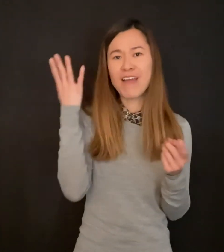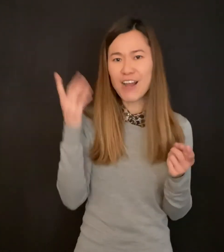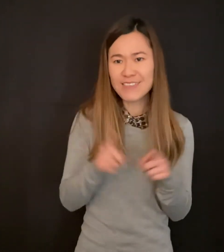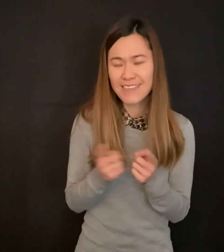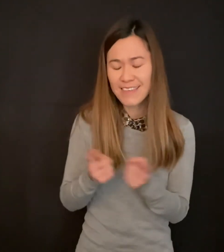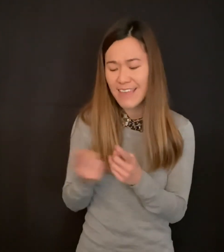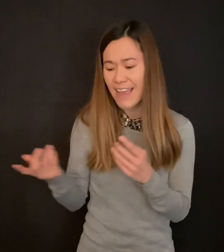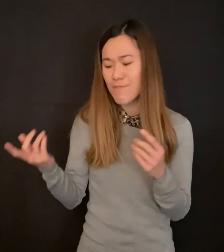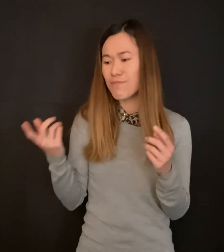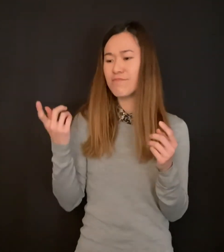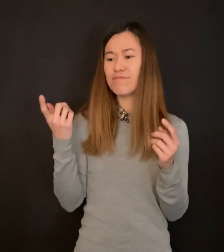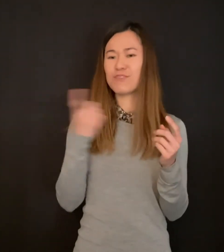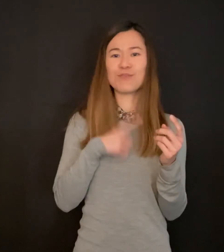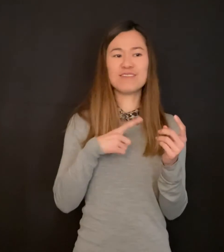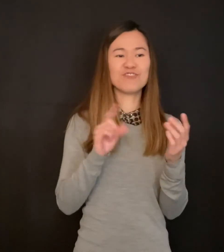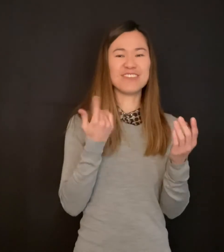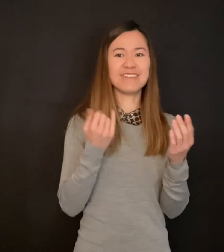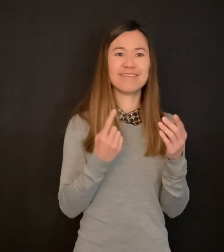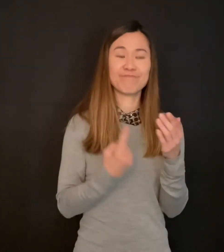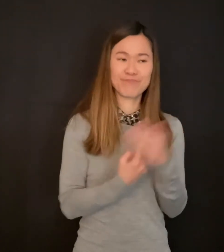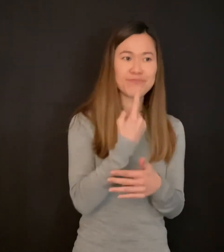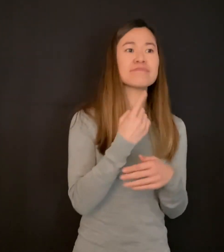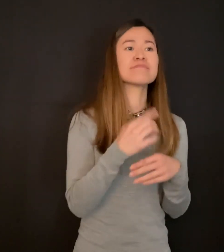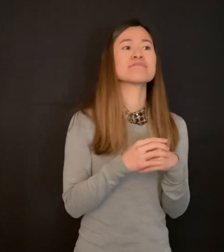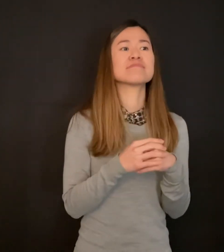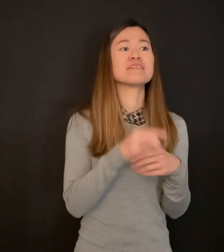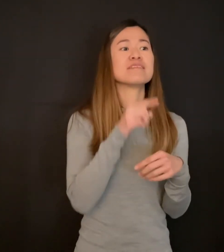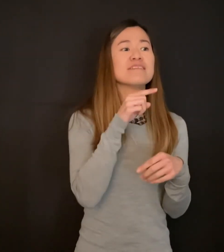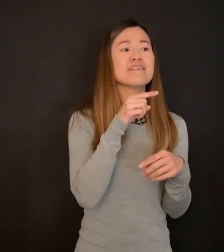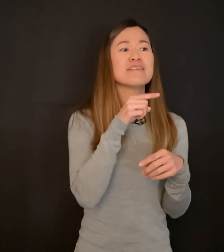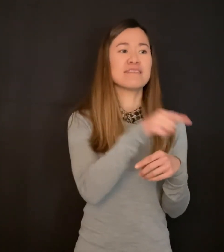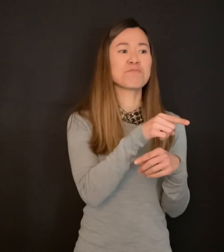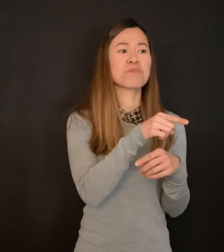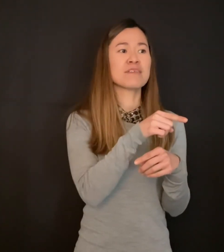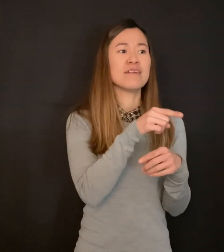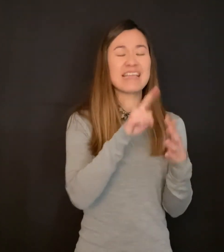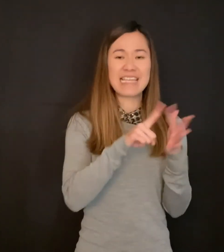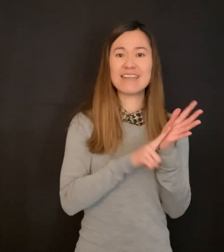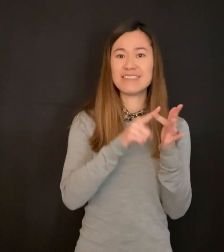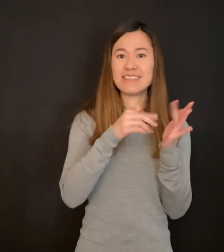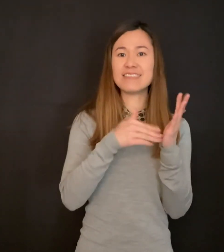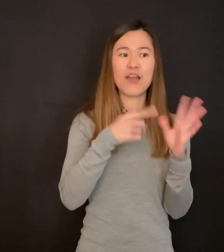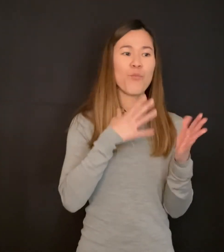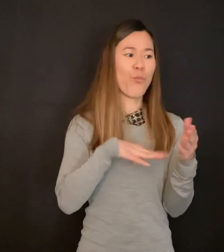and then announced to everyone, their family and friends and colleagues.